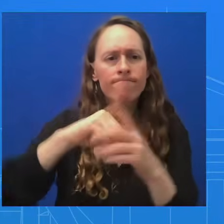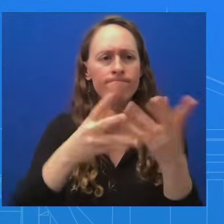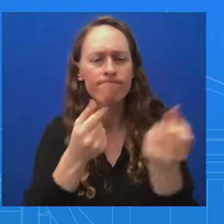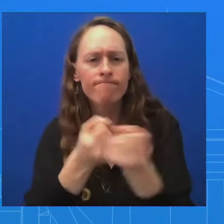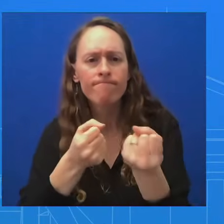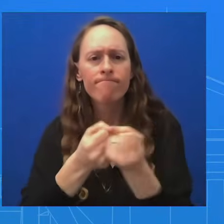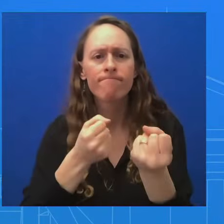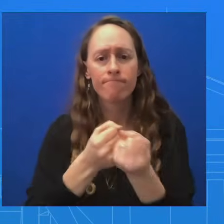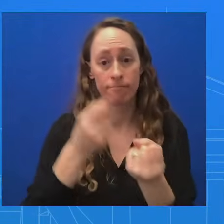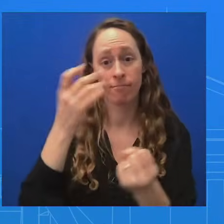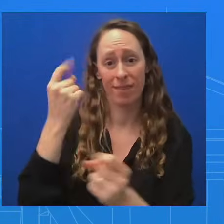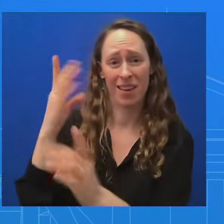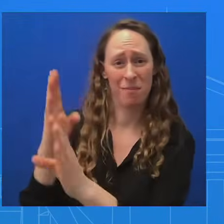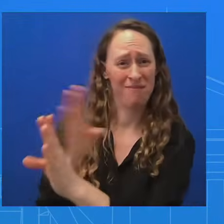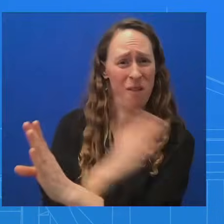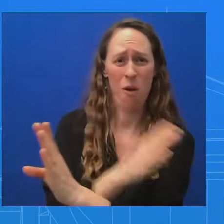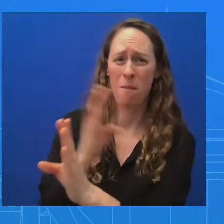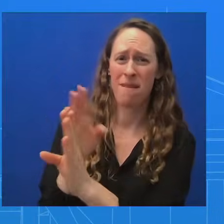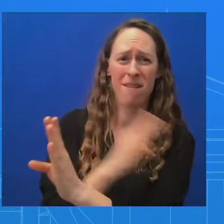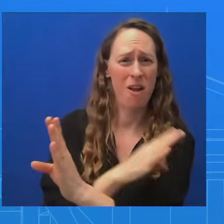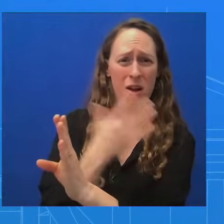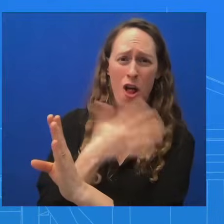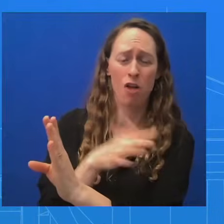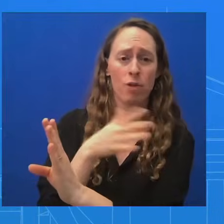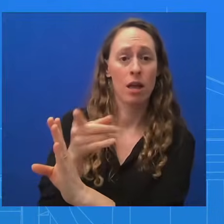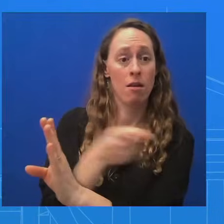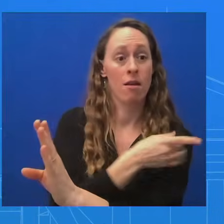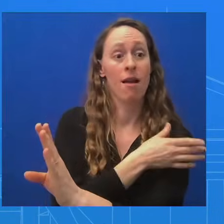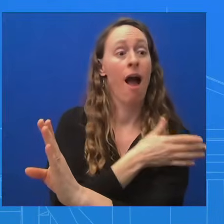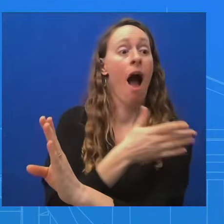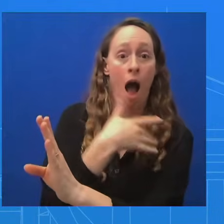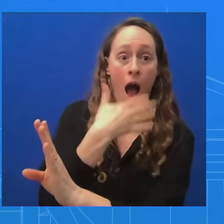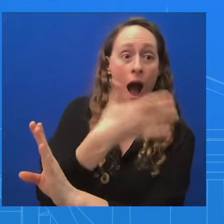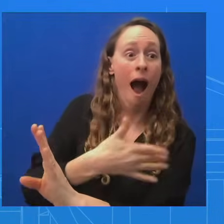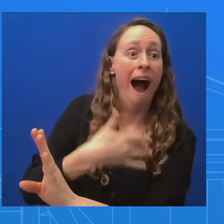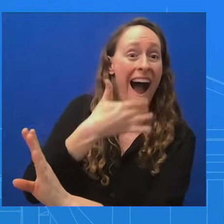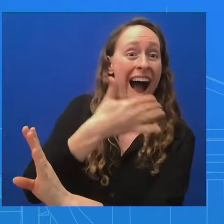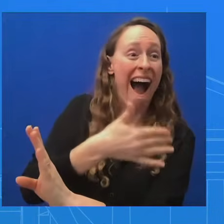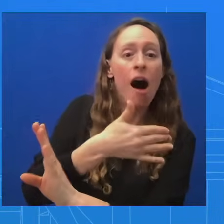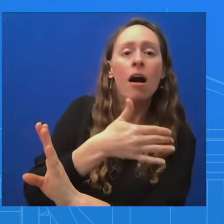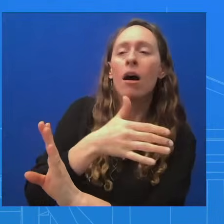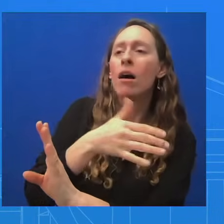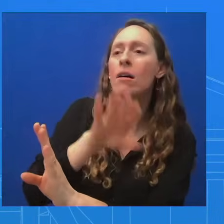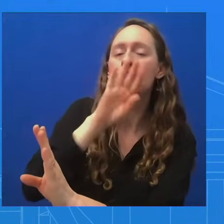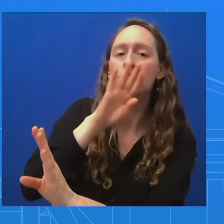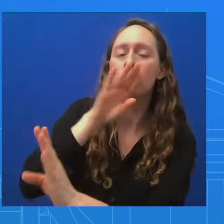obviously, there would be a component in there for the Palestinians. There have -- there would have to be. And we're not giving up on that.